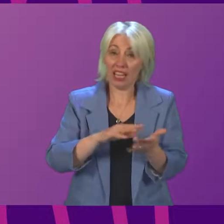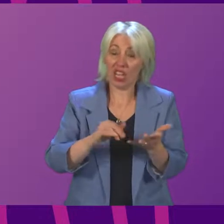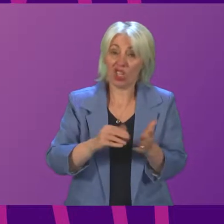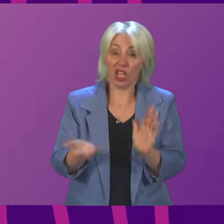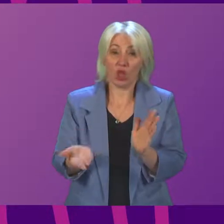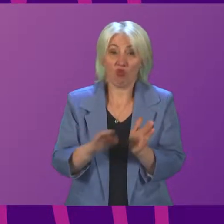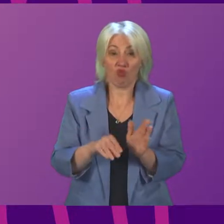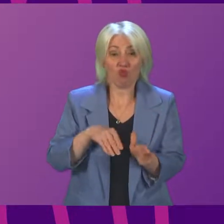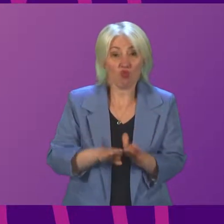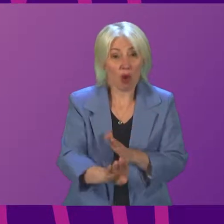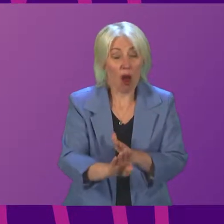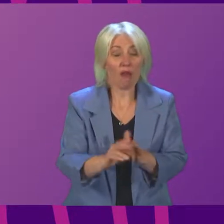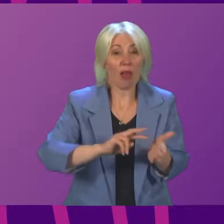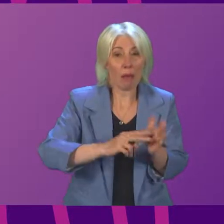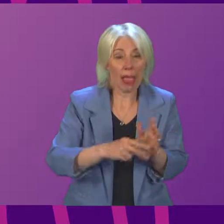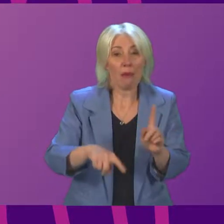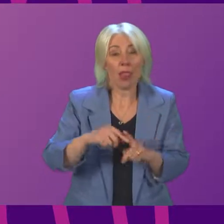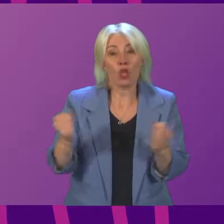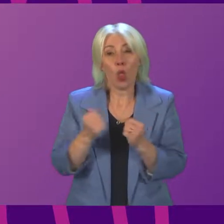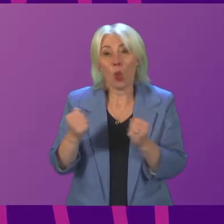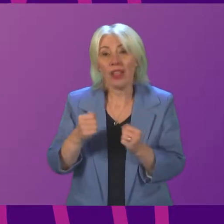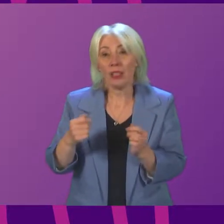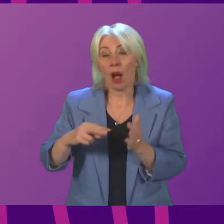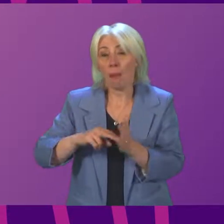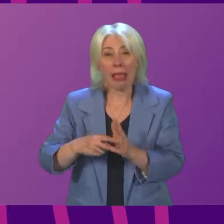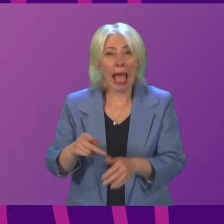and the winter plan were published, we warned that they barely scratched the surface.